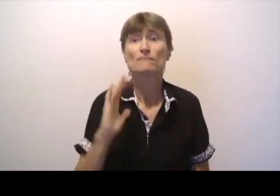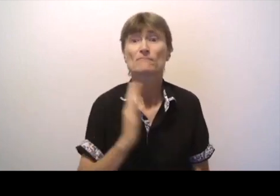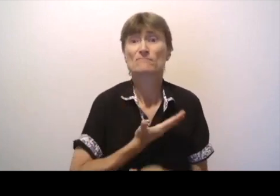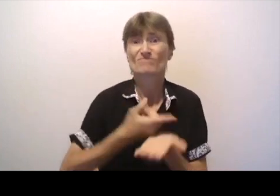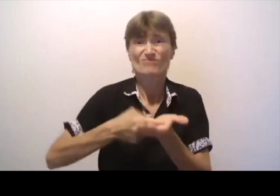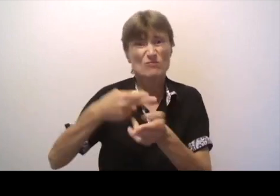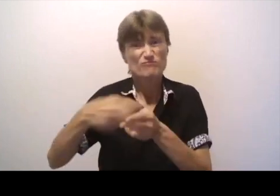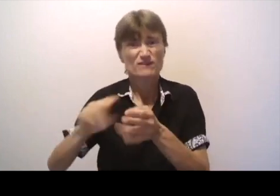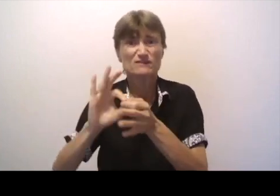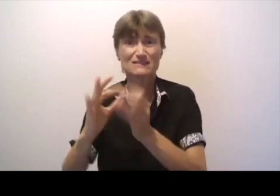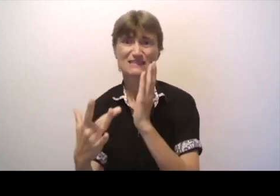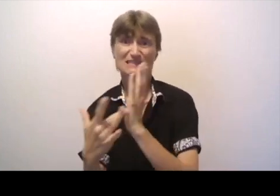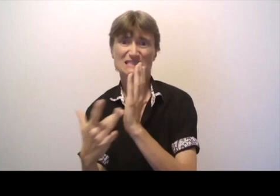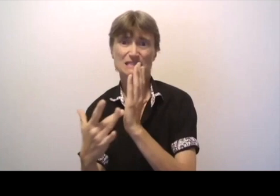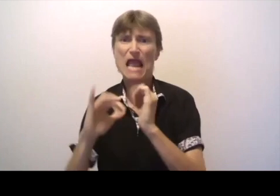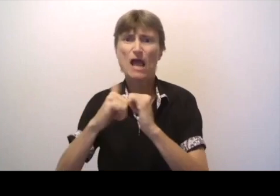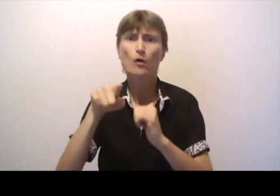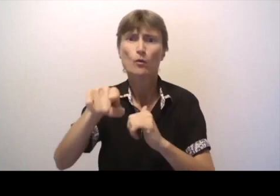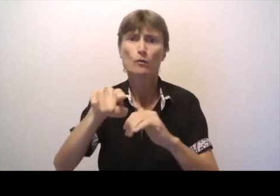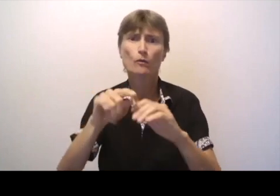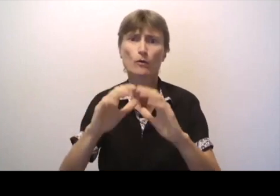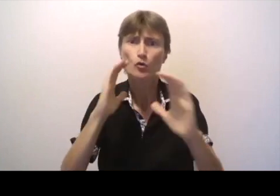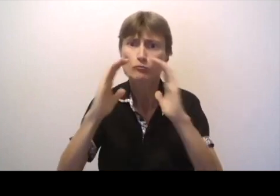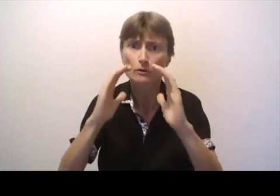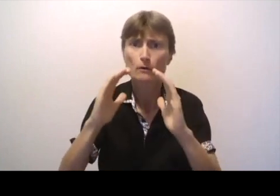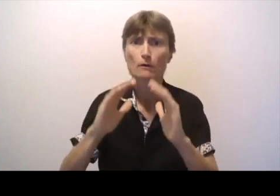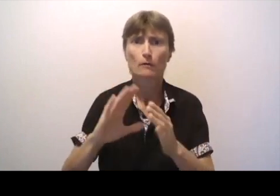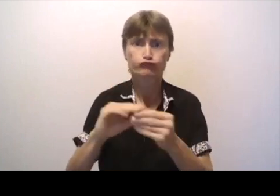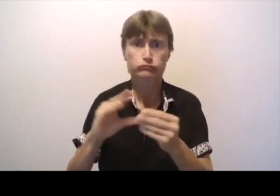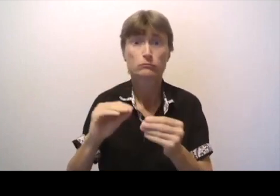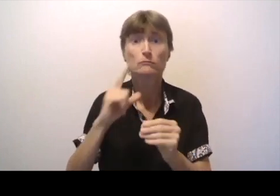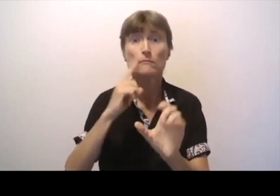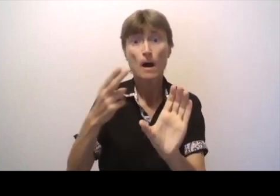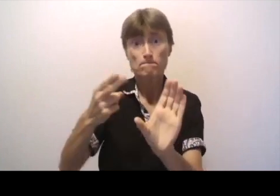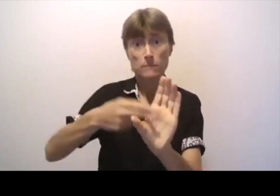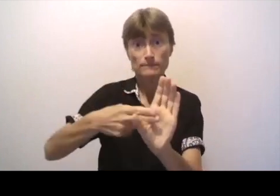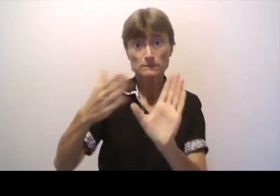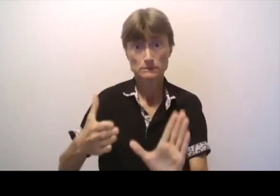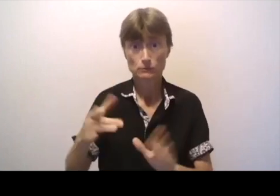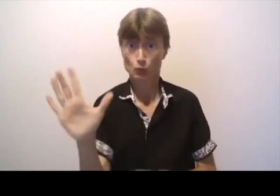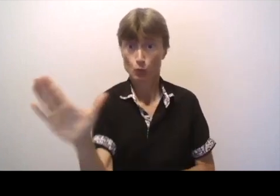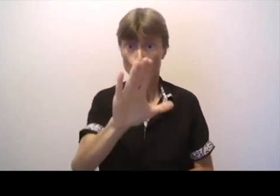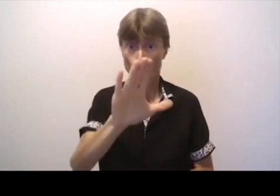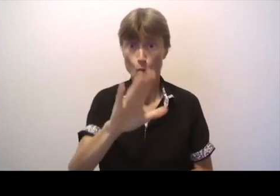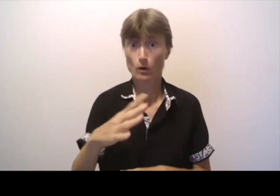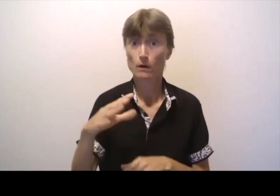so how to communicate today so participant audio and video has been disabled however please feel free to use the chat